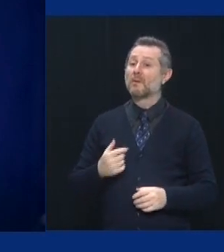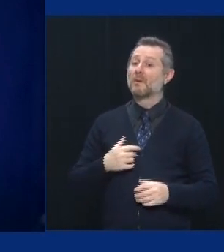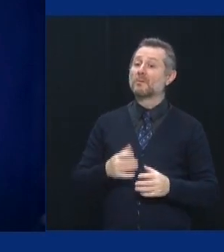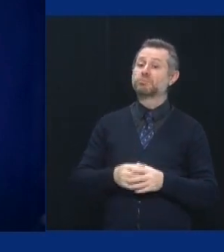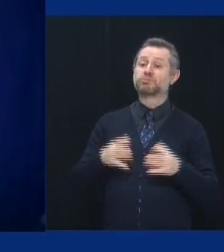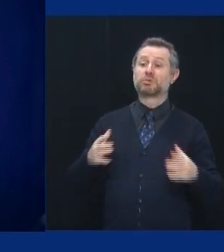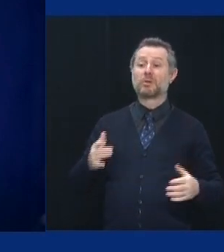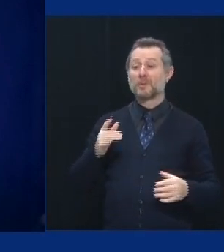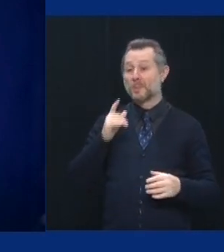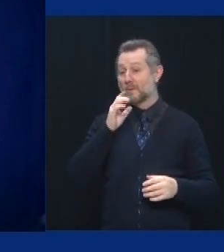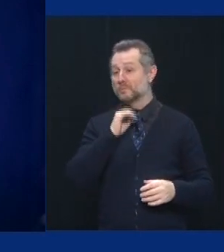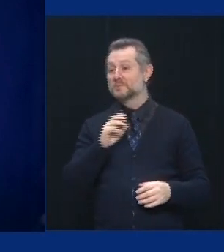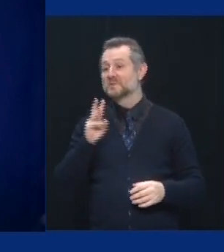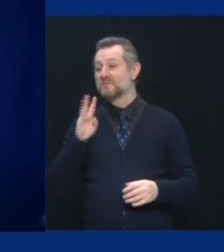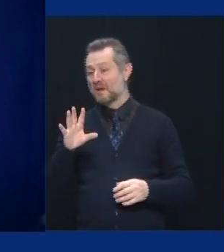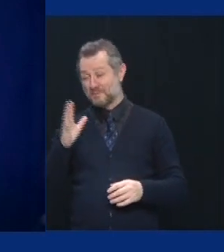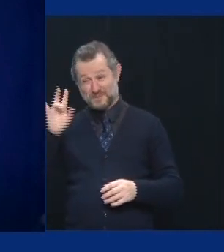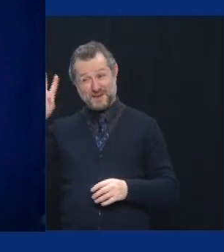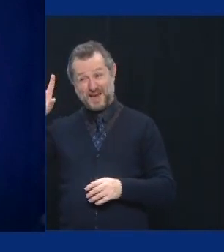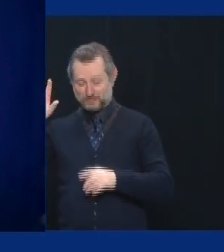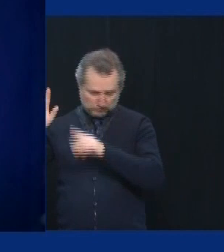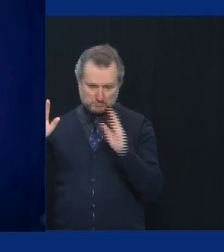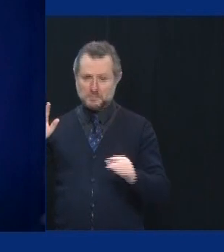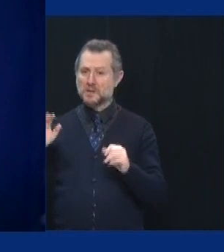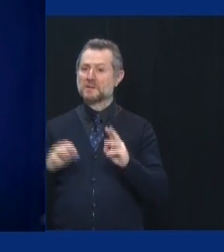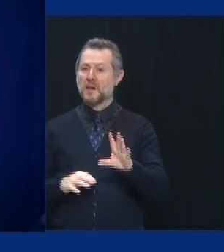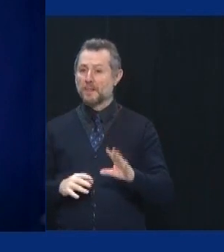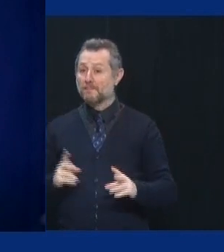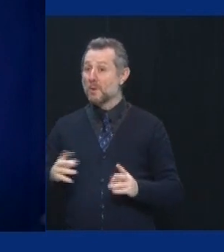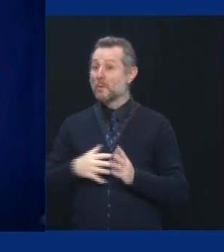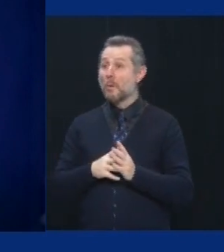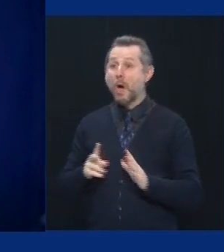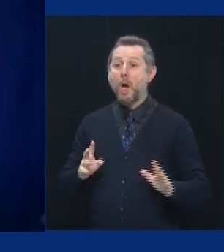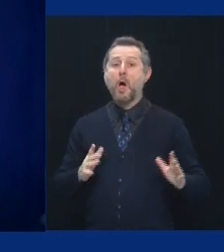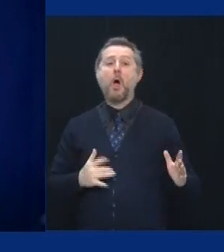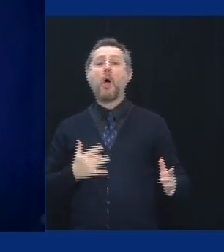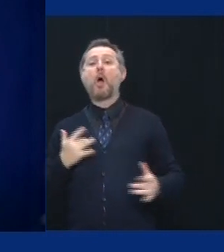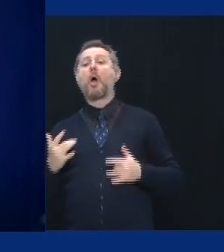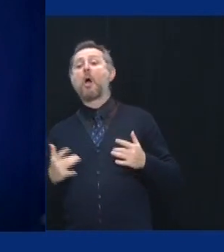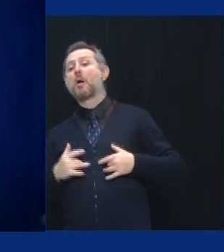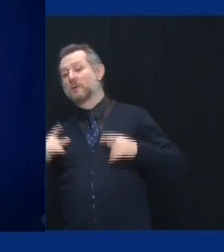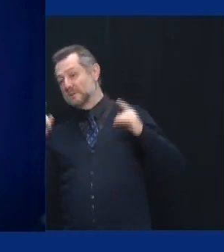PHYSICAL RESERVE WILL BE ALLOCATED AND SENT. THEY THEN INCREASED THE